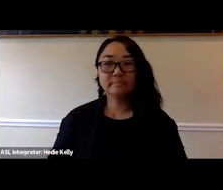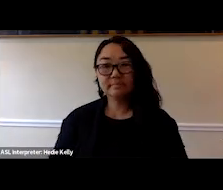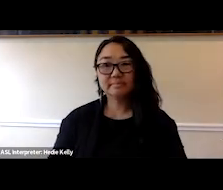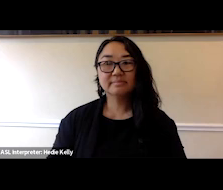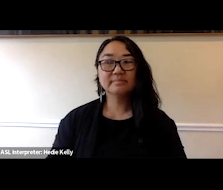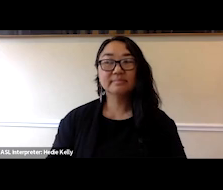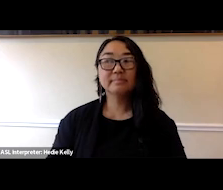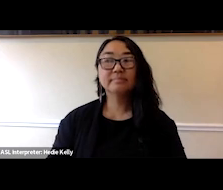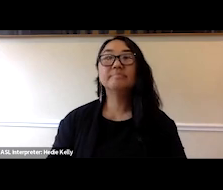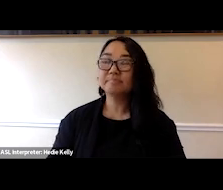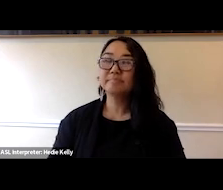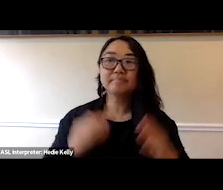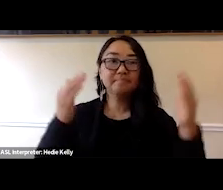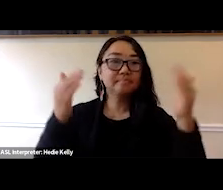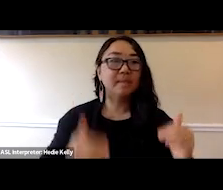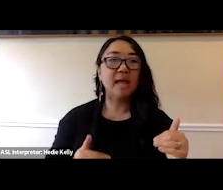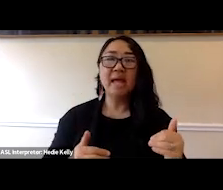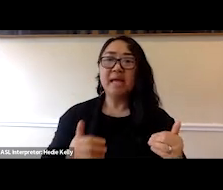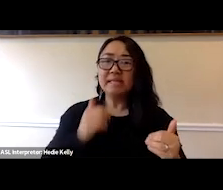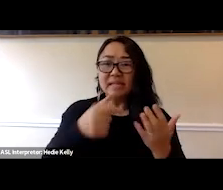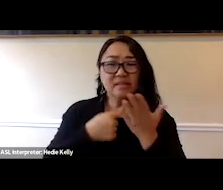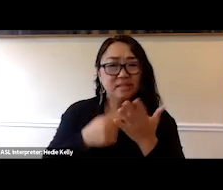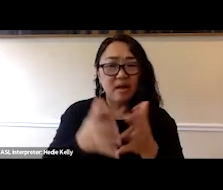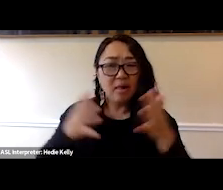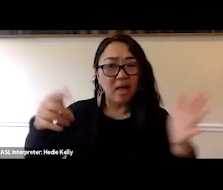We didn't talk too much about accommodations. Accommodations are things that you can